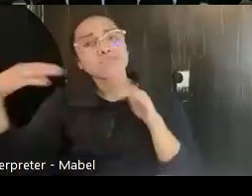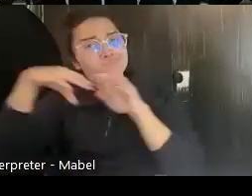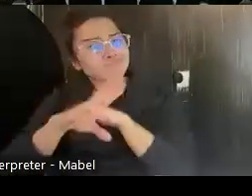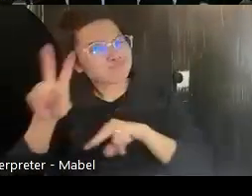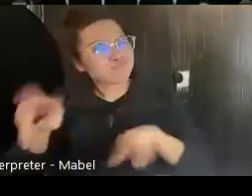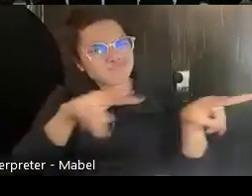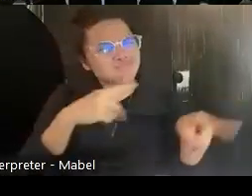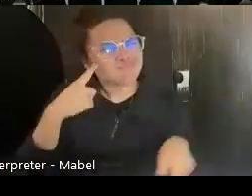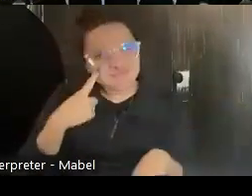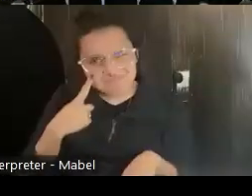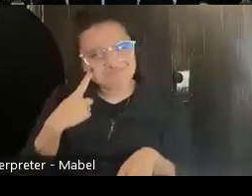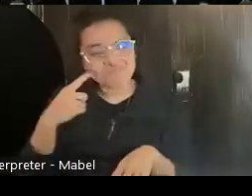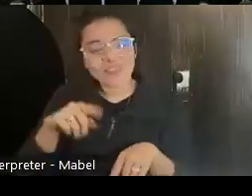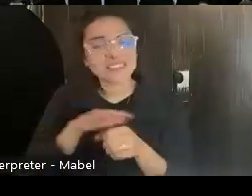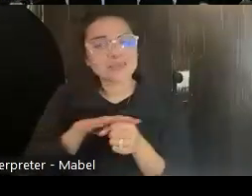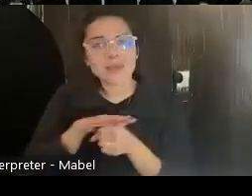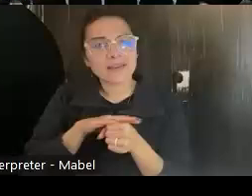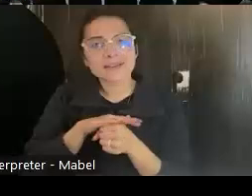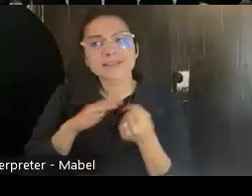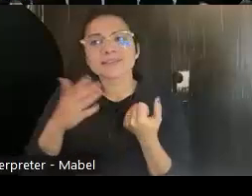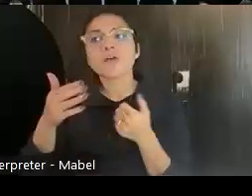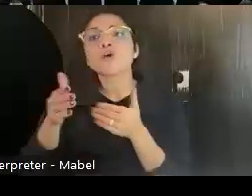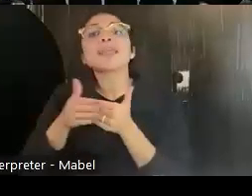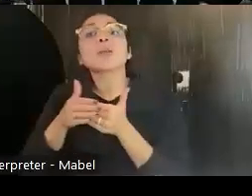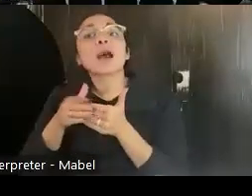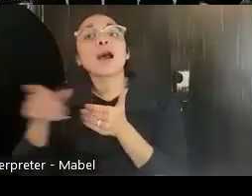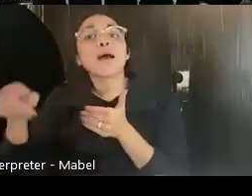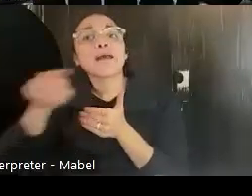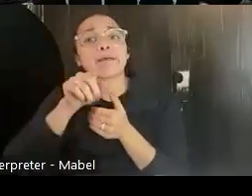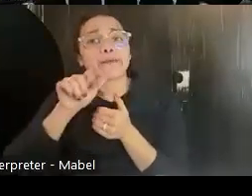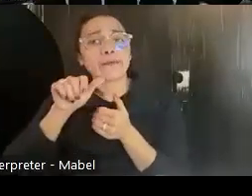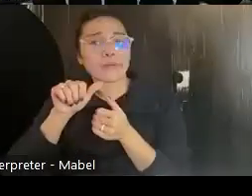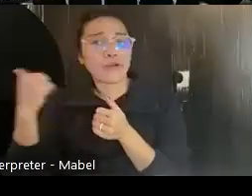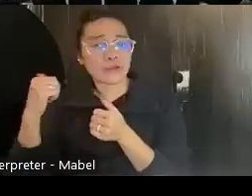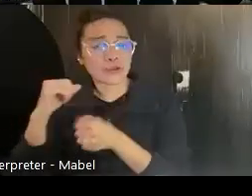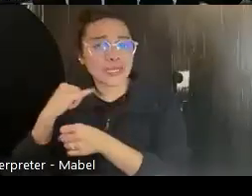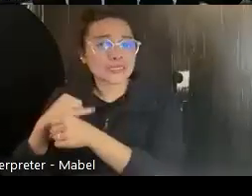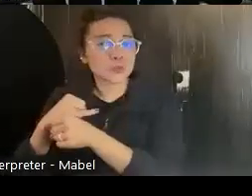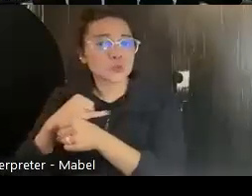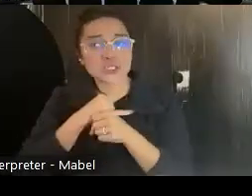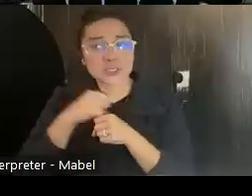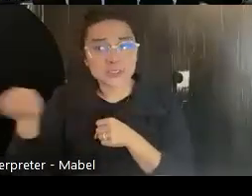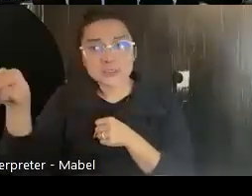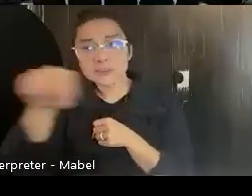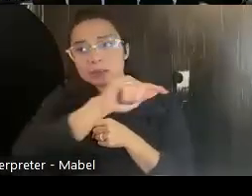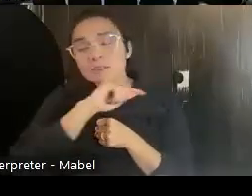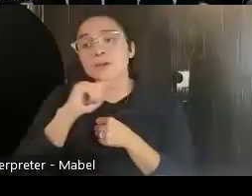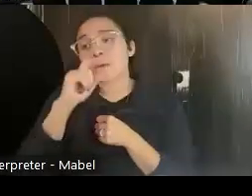this from nearby institutions there there is a uh an increase awareness and encouragement at a at a